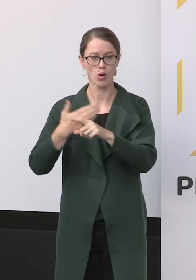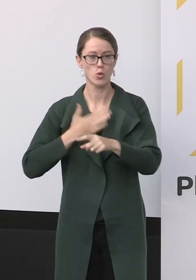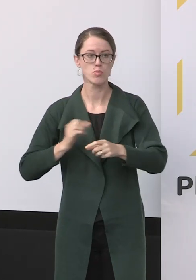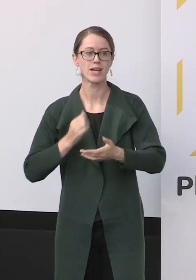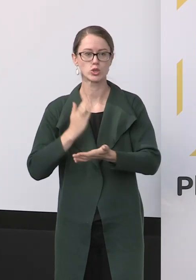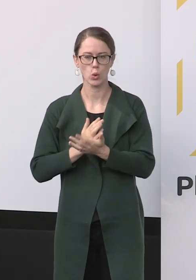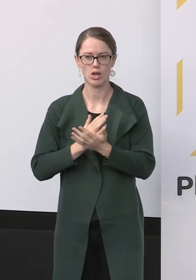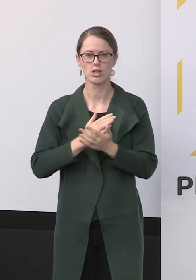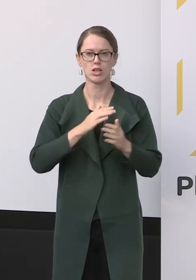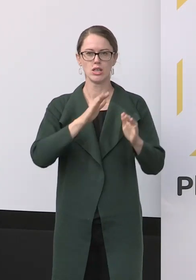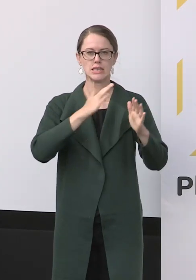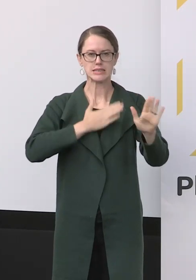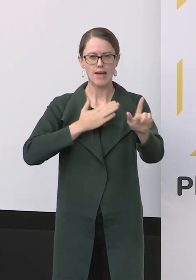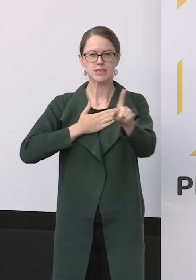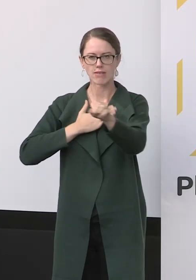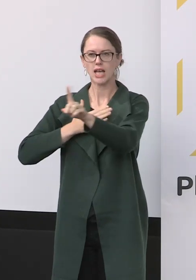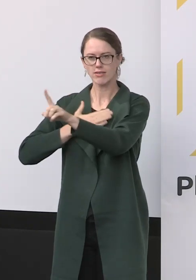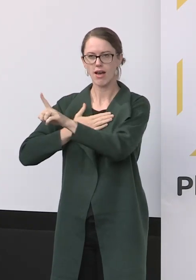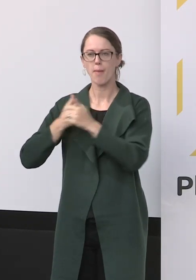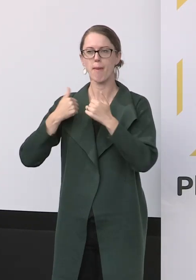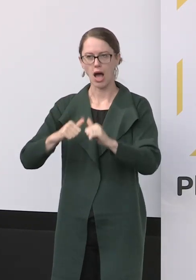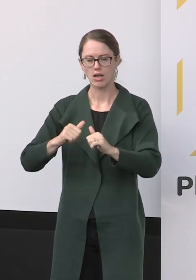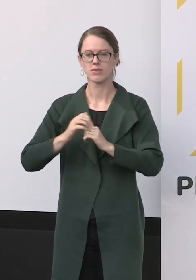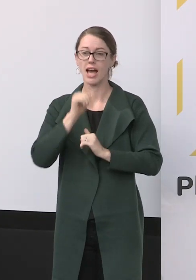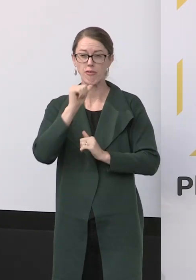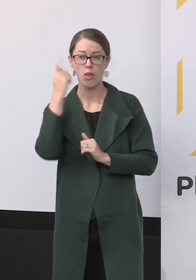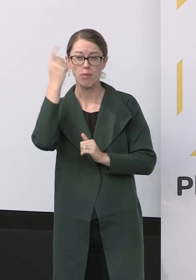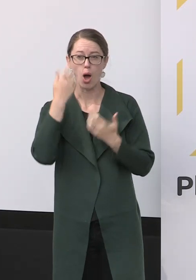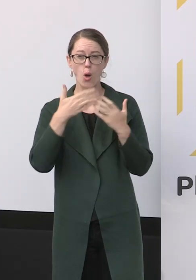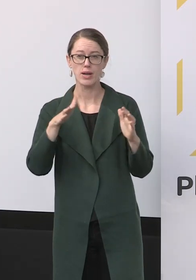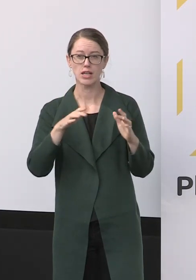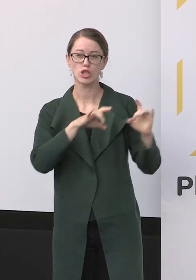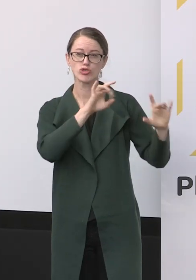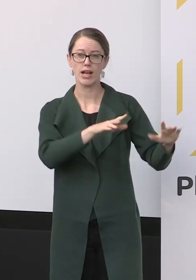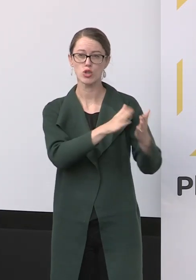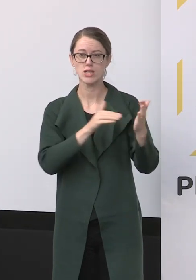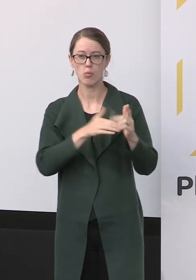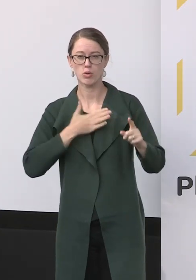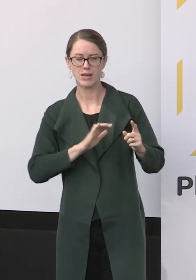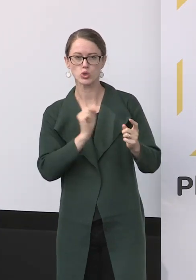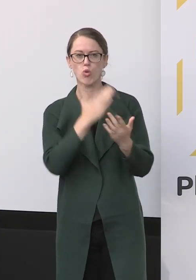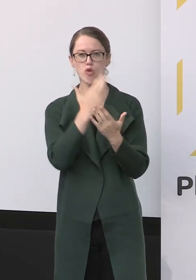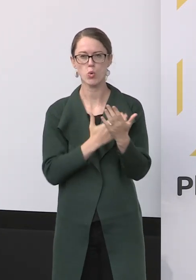and 2 - actually, since we started the lockdown - and we want to make sure that is all